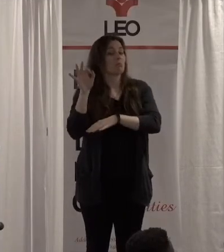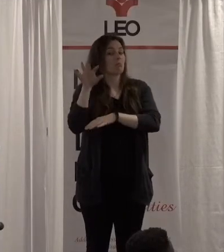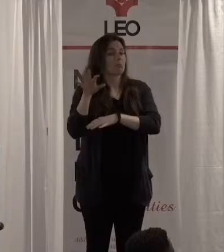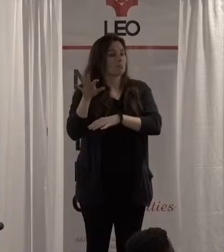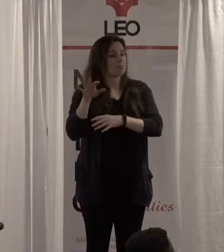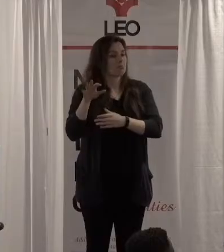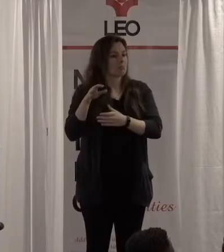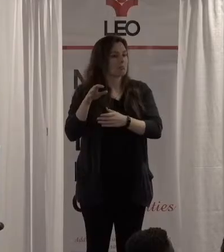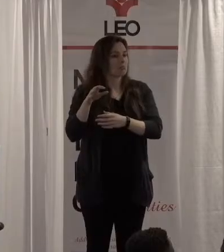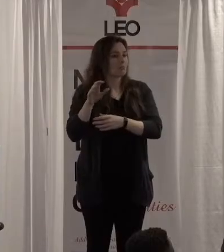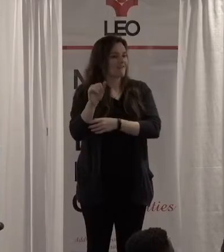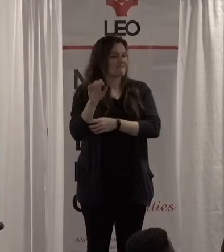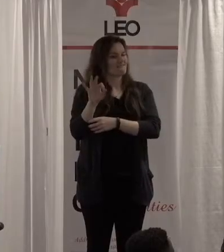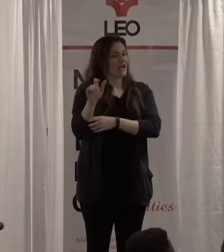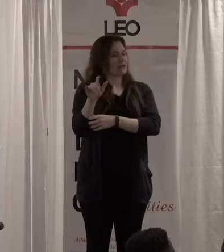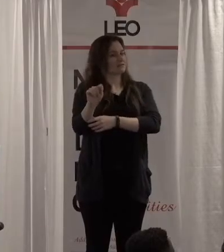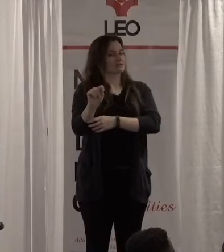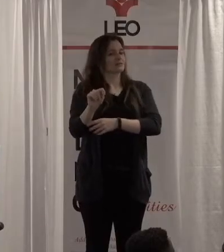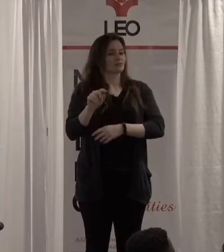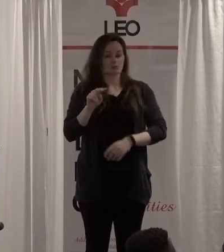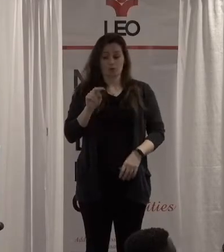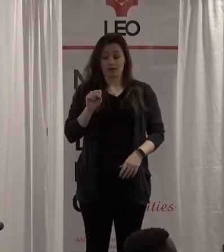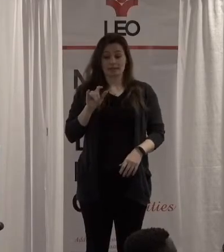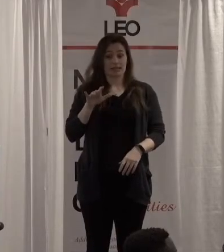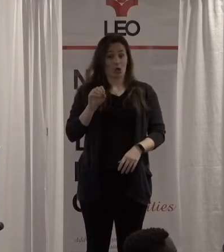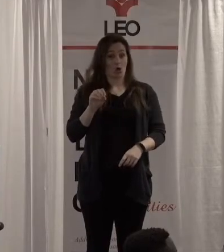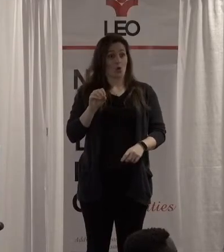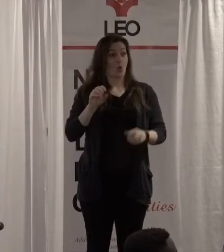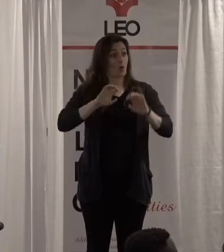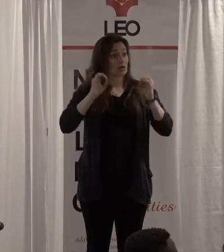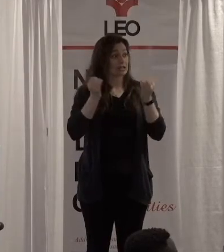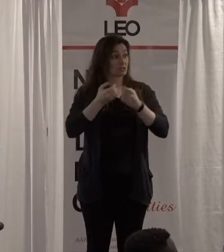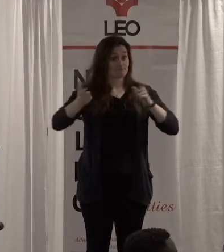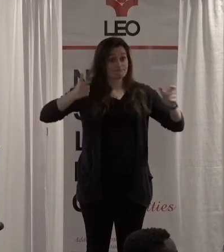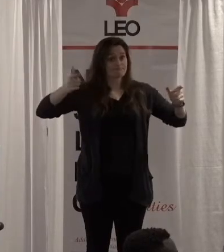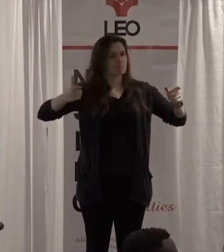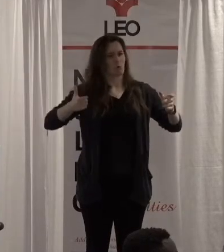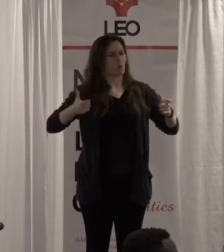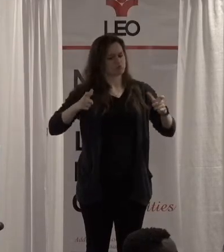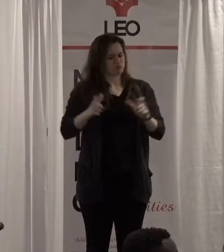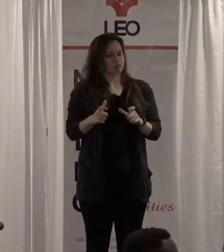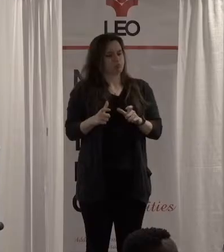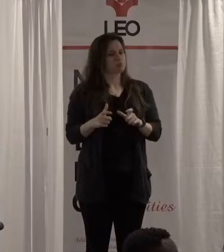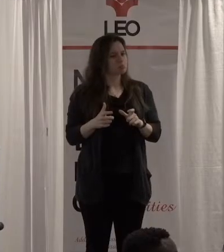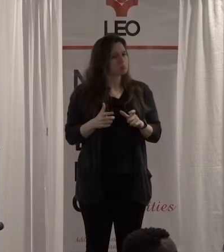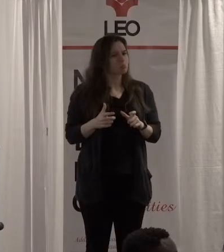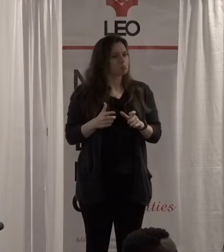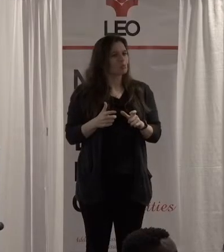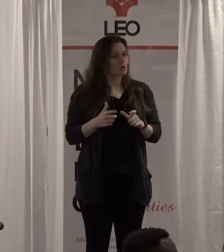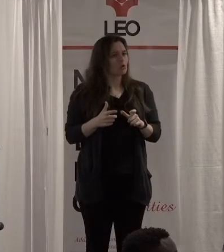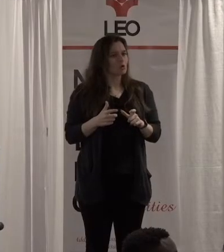NSLEO IS A VERY SMALL ORGANIZATION. WHEN I SAY SMALL WE HAVE ONE AND A HALF FULL-TIME PERSONS